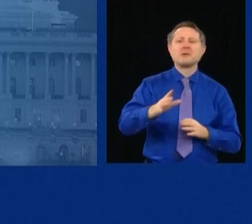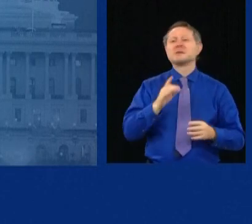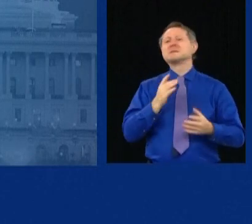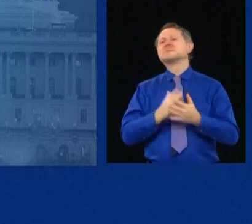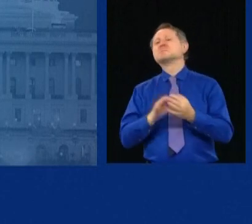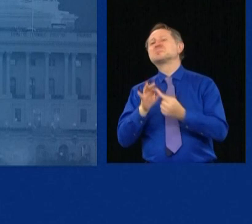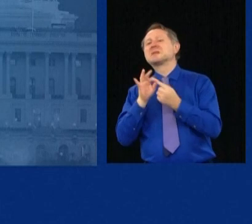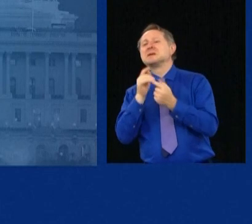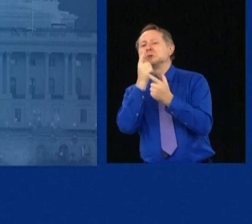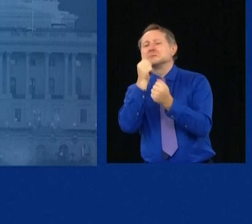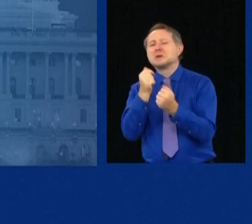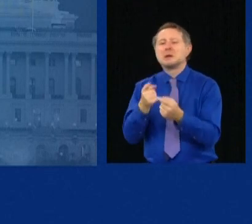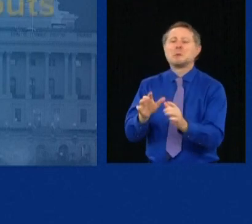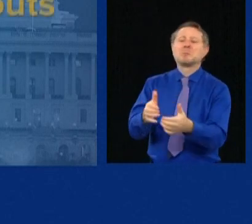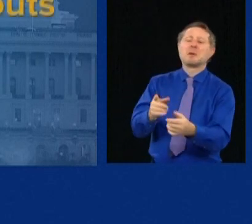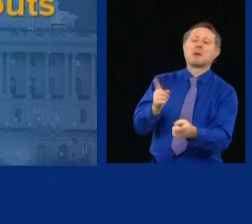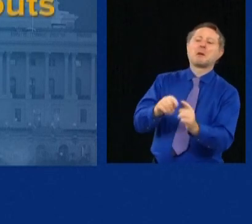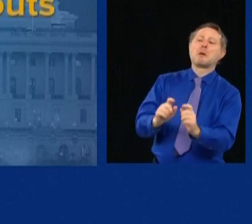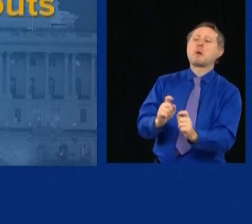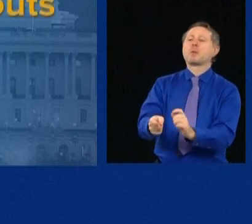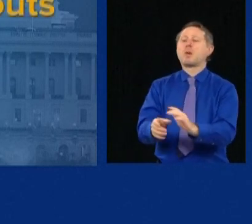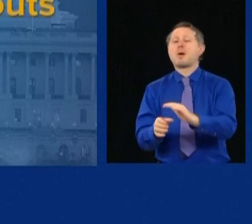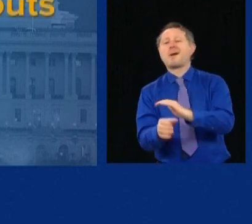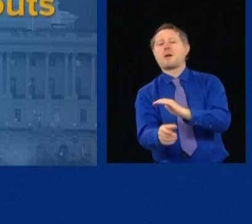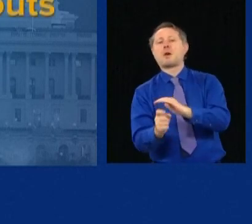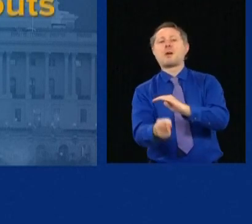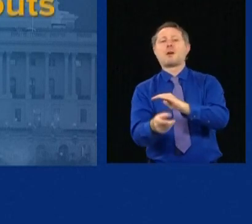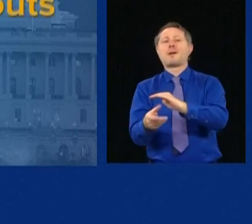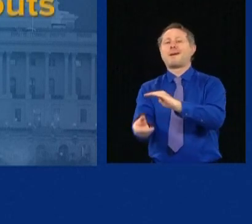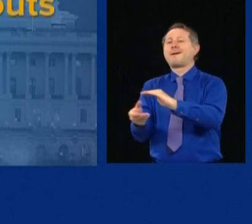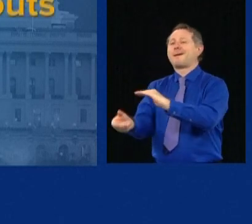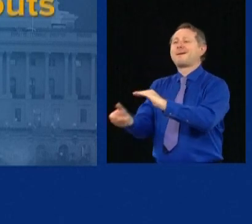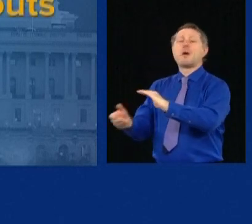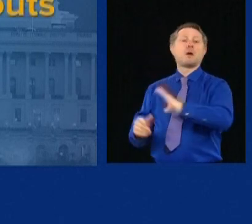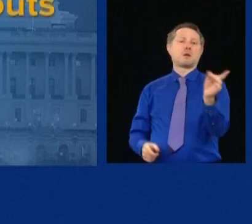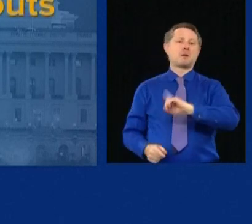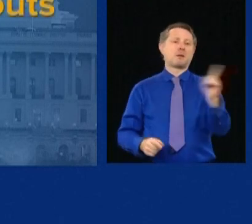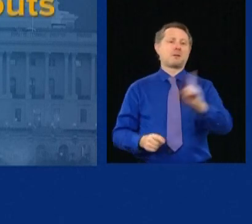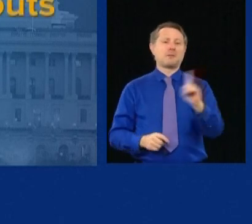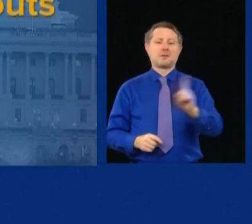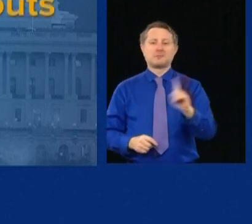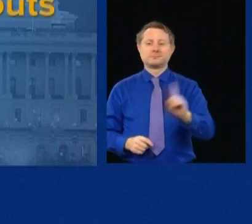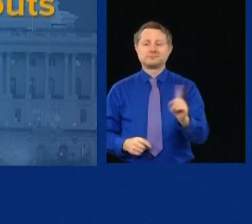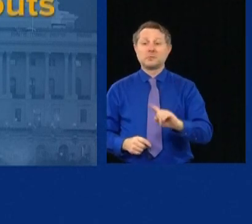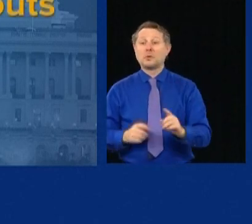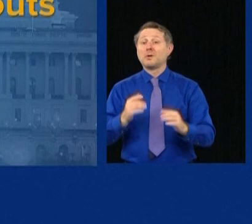NO DELAY.